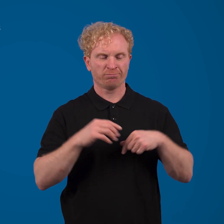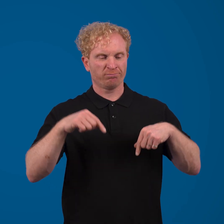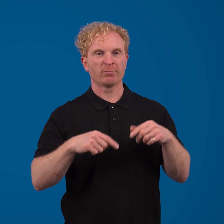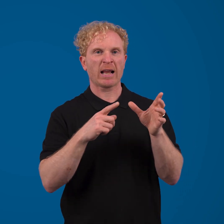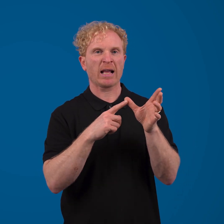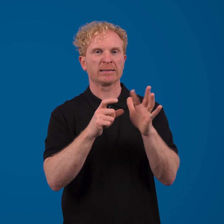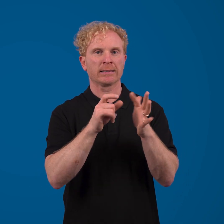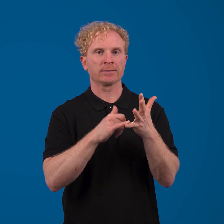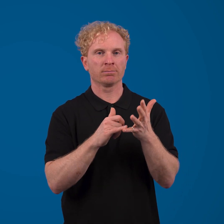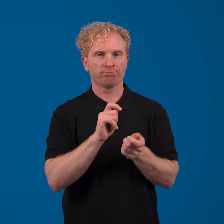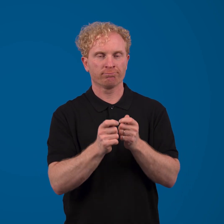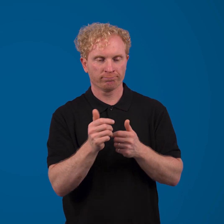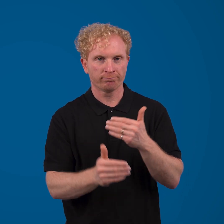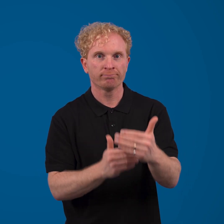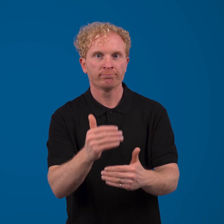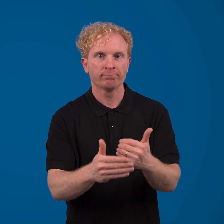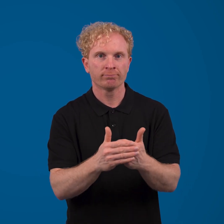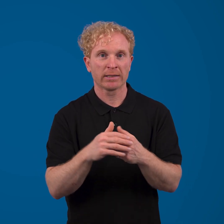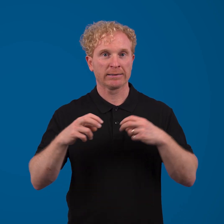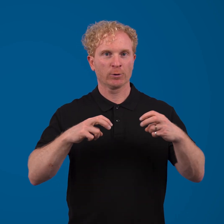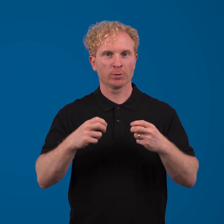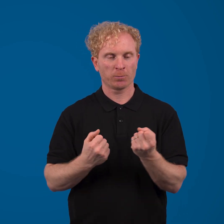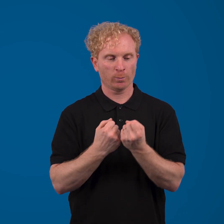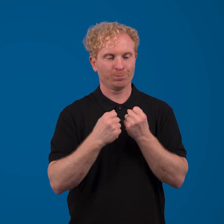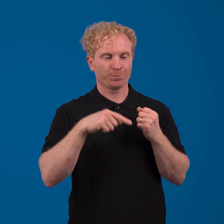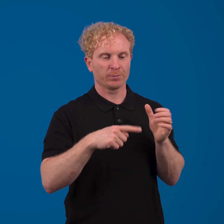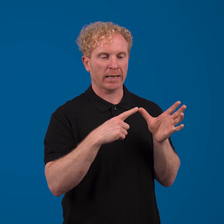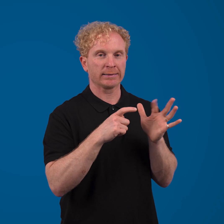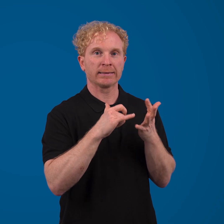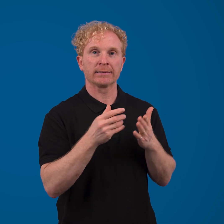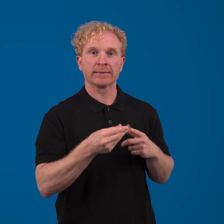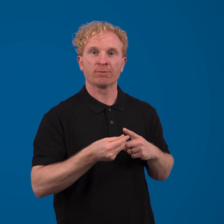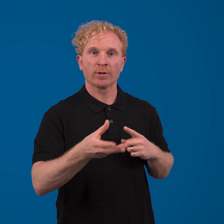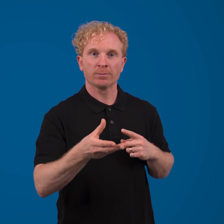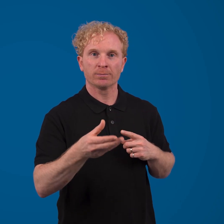ADS implementation mechanisms are the activities that support the delivery of ADS;